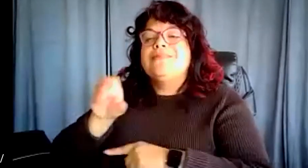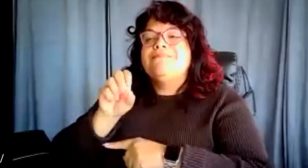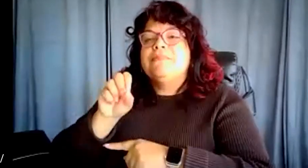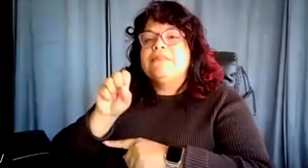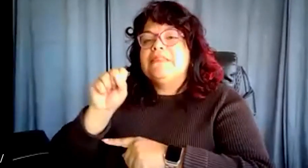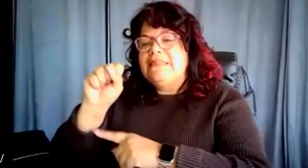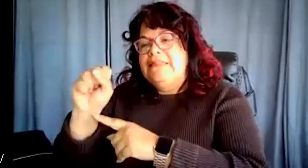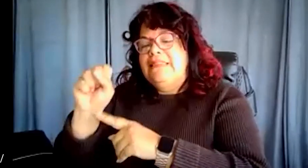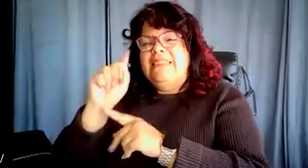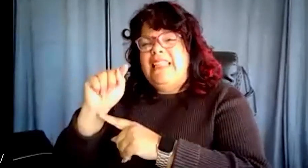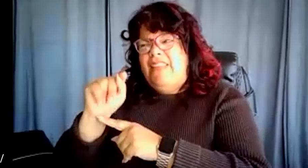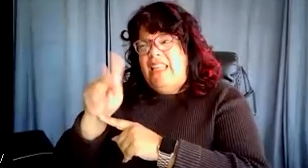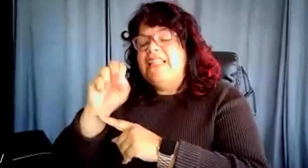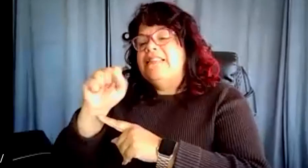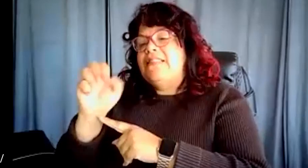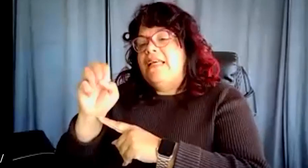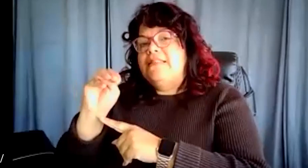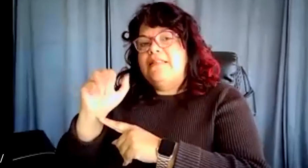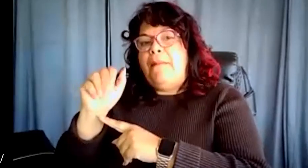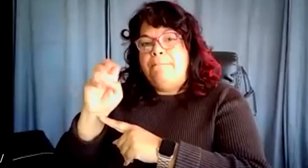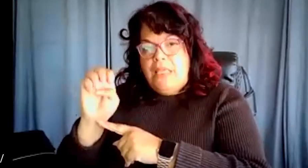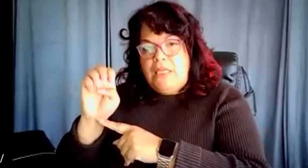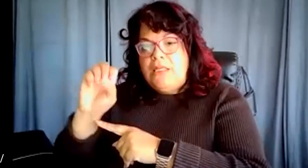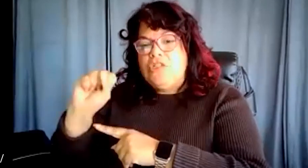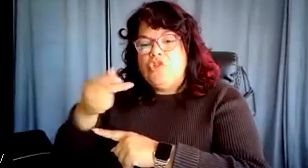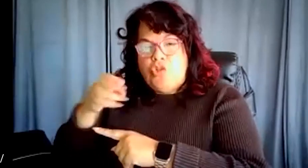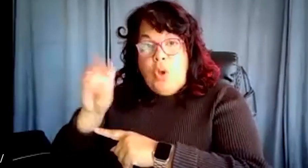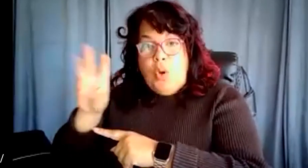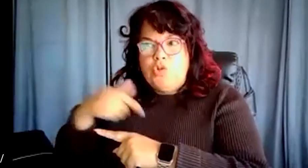of Sesame Street to educate kids about my life with a disability.